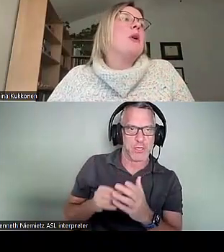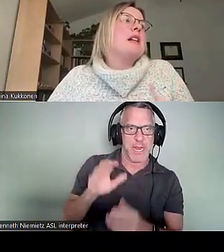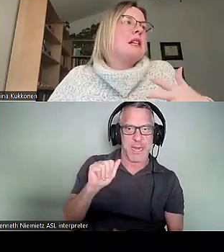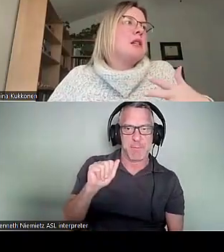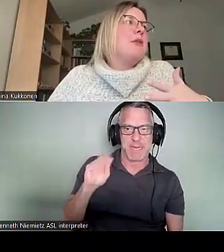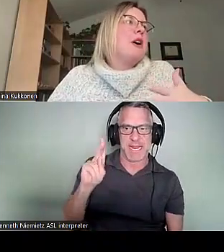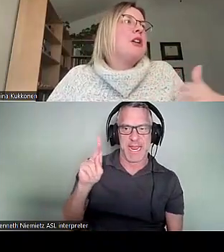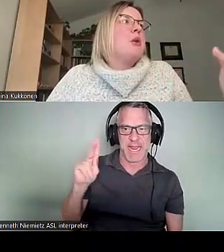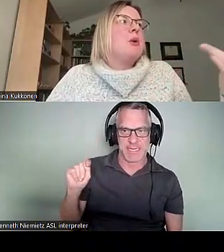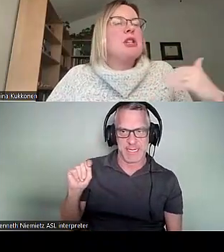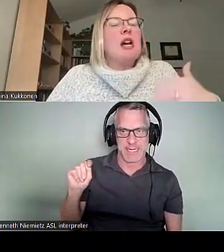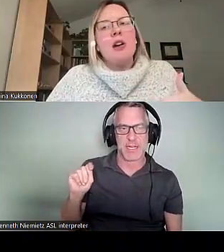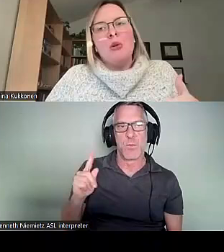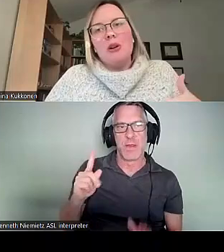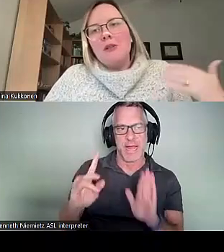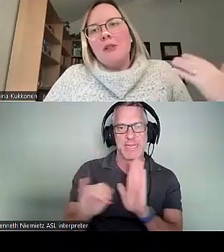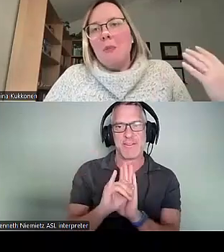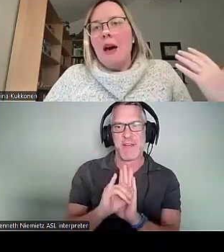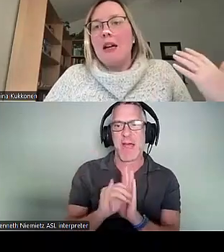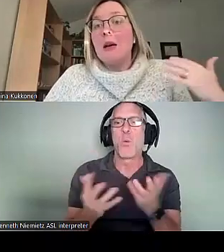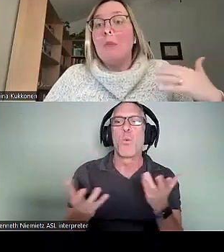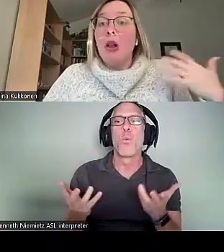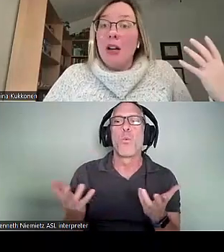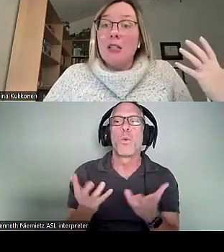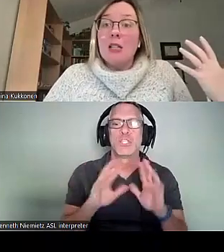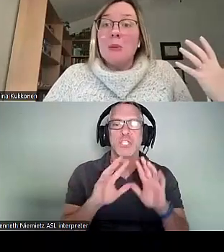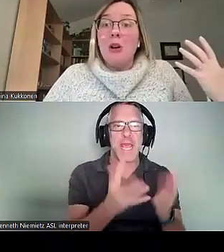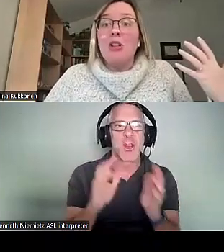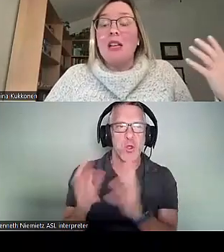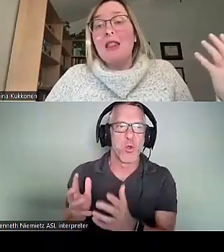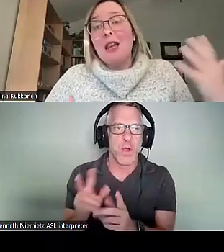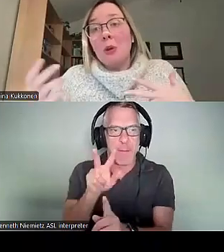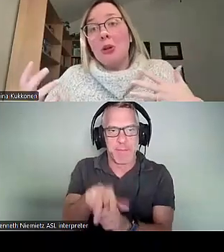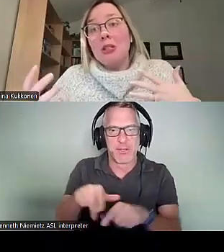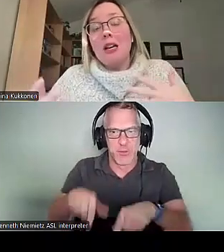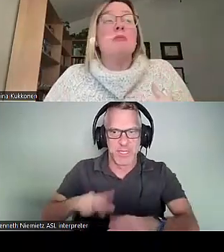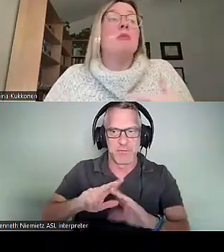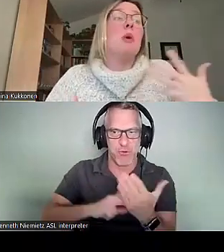we identified which categories of impact applied to this project. And then we looked at,